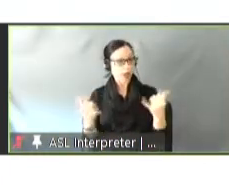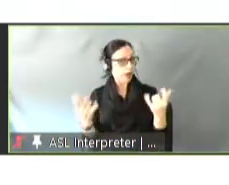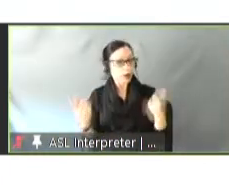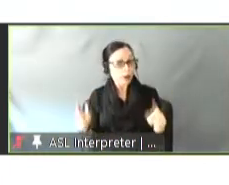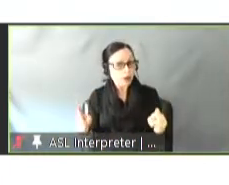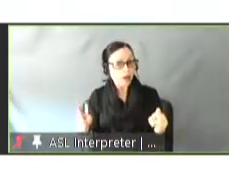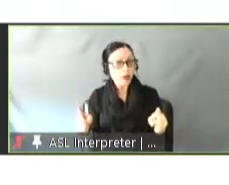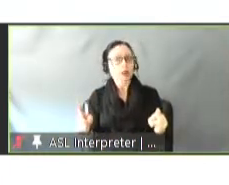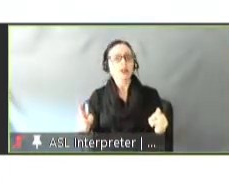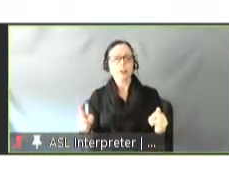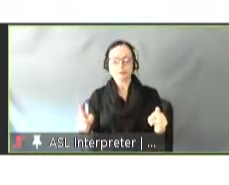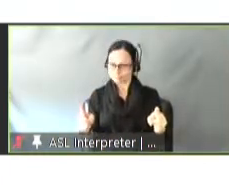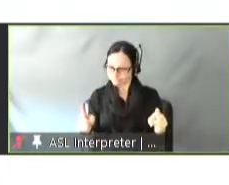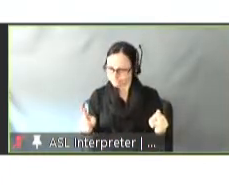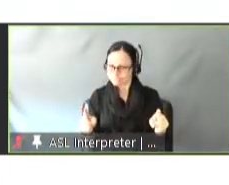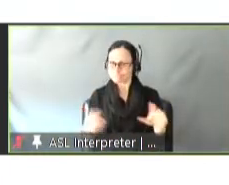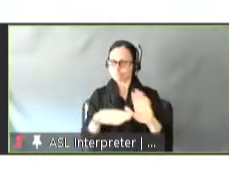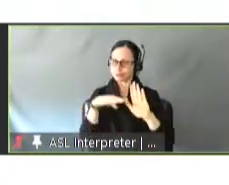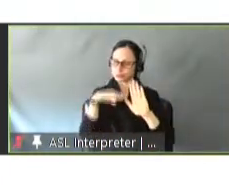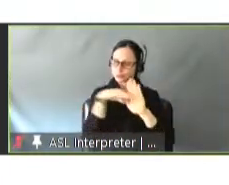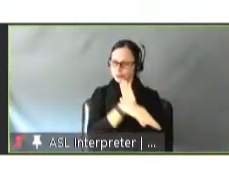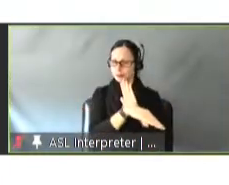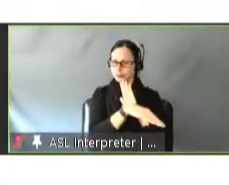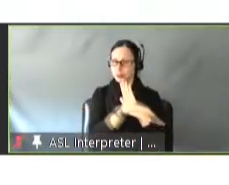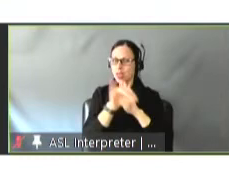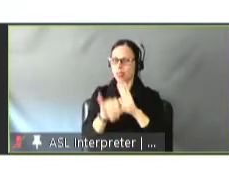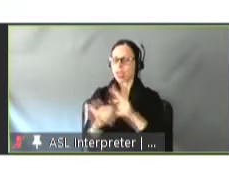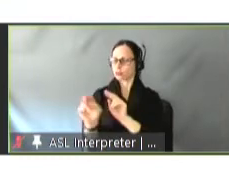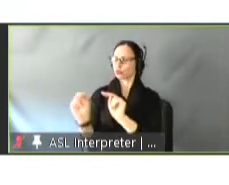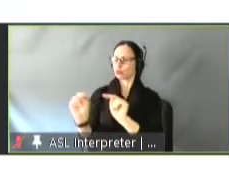of course, a dramatic decline in those neutralizing antibody responses.